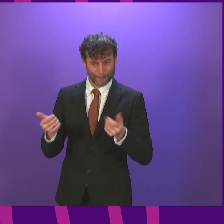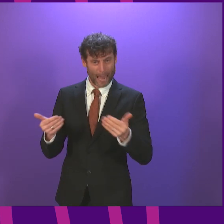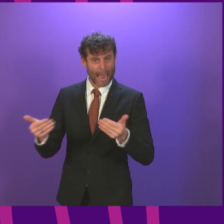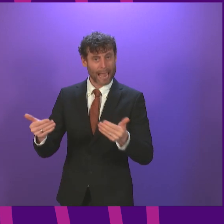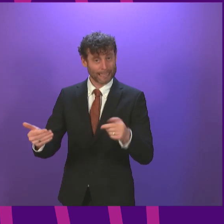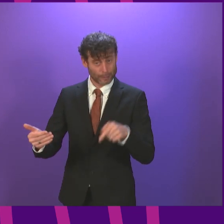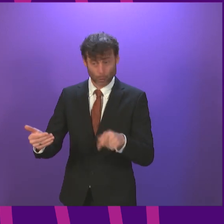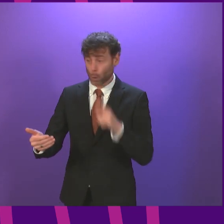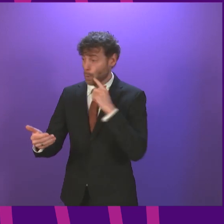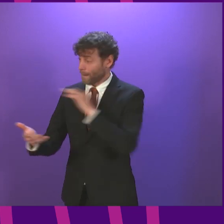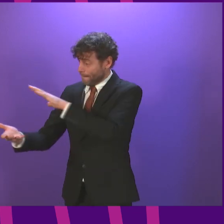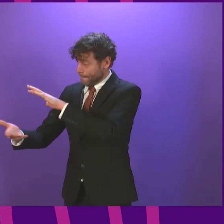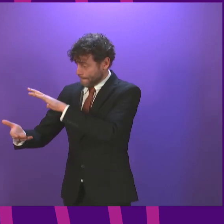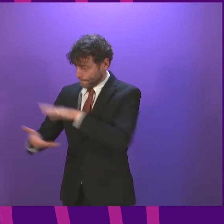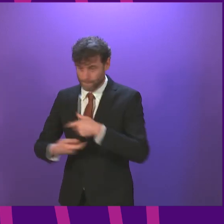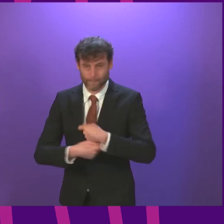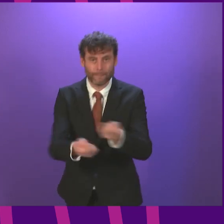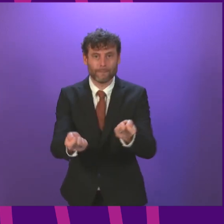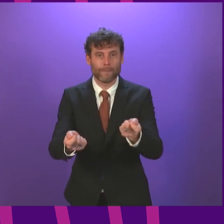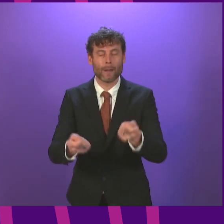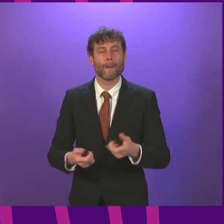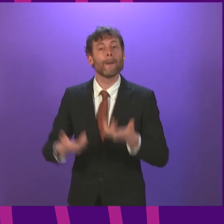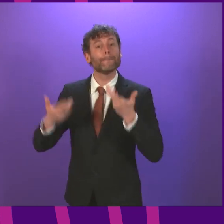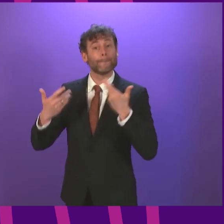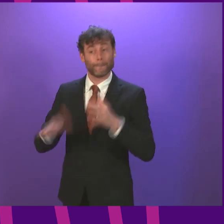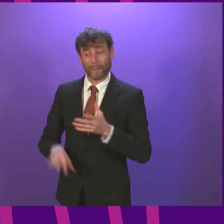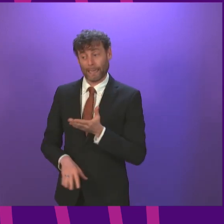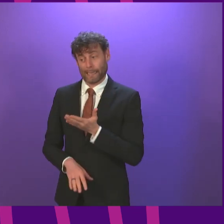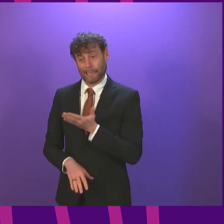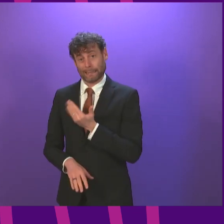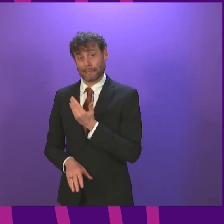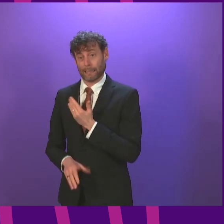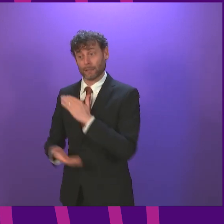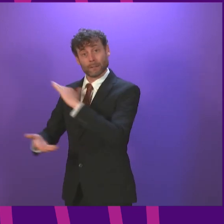will continue to be the case. There has been a dip in supply over the past two to three